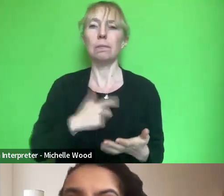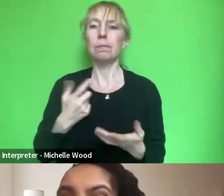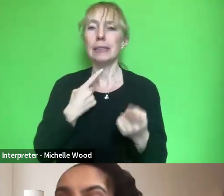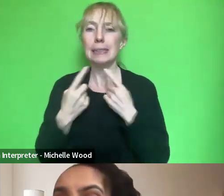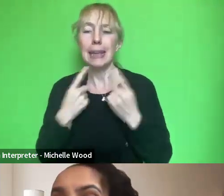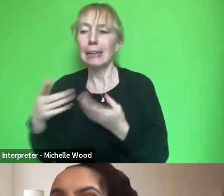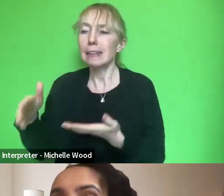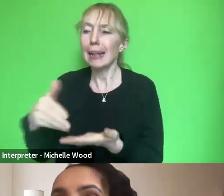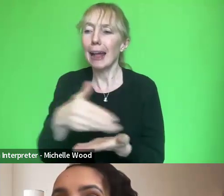task on why